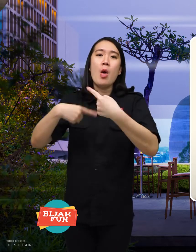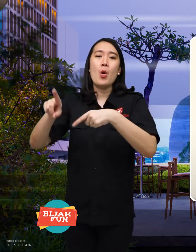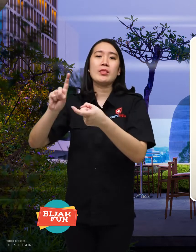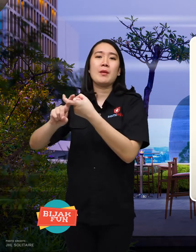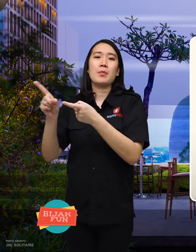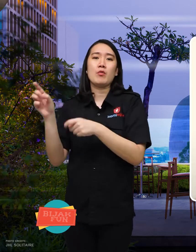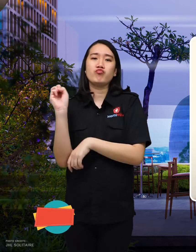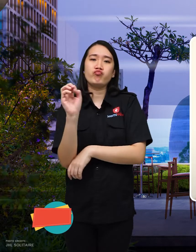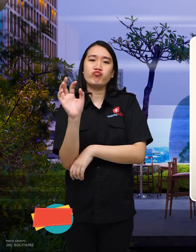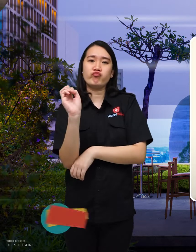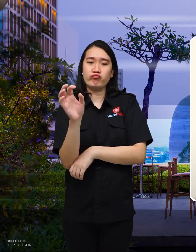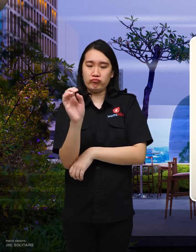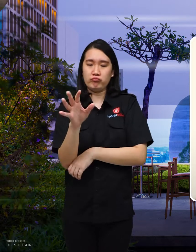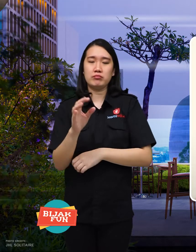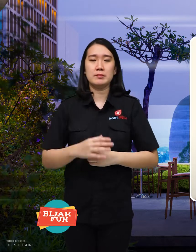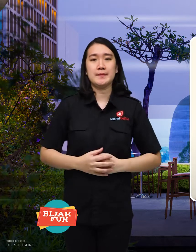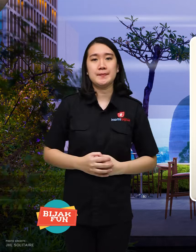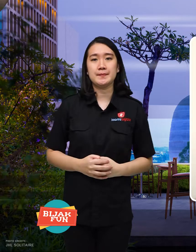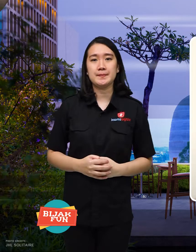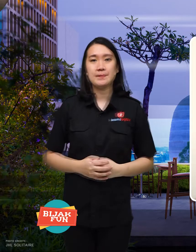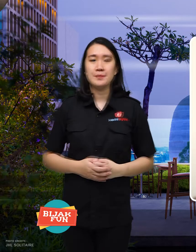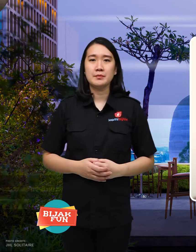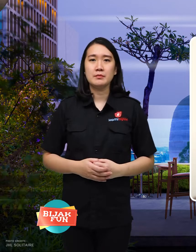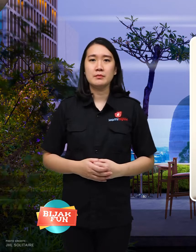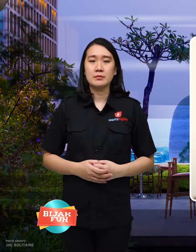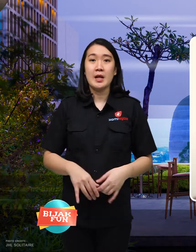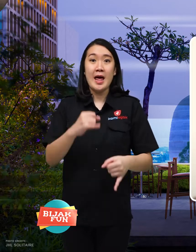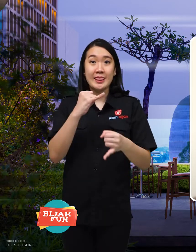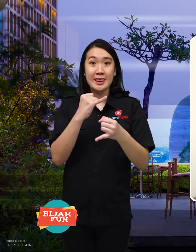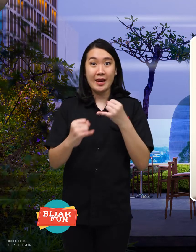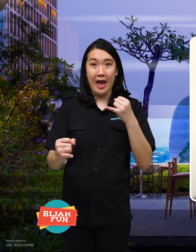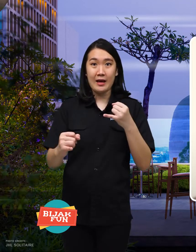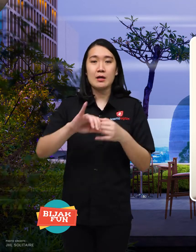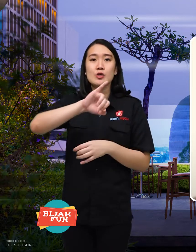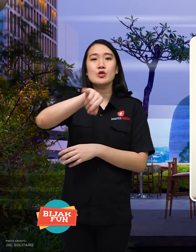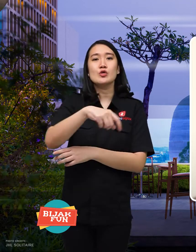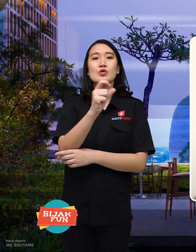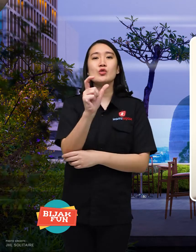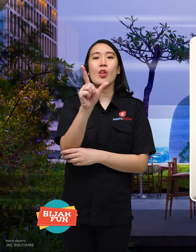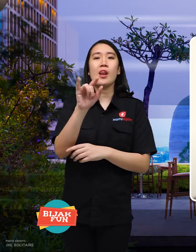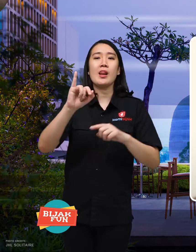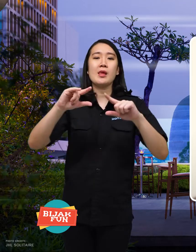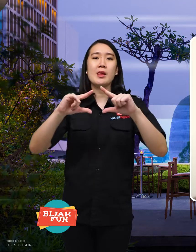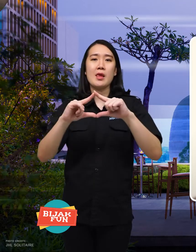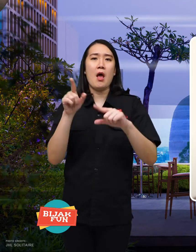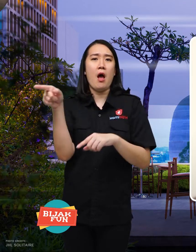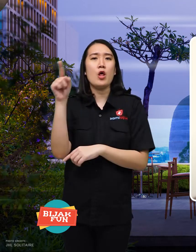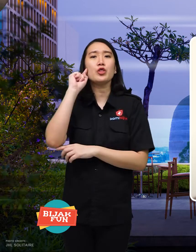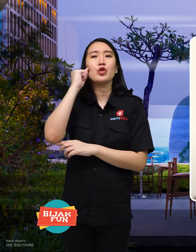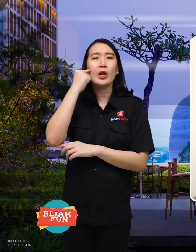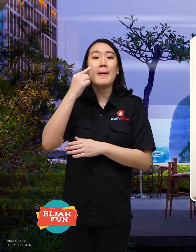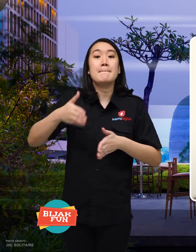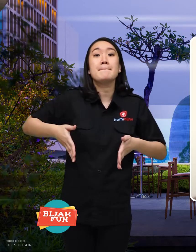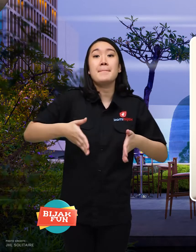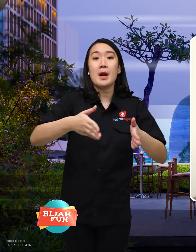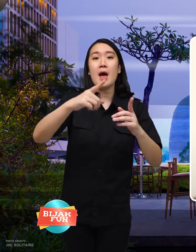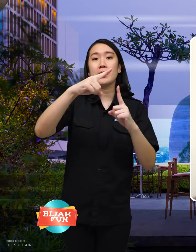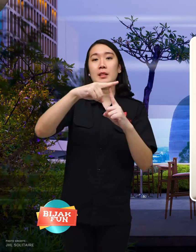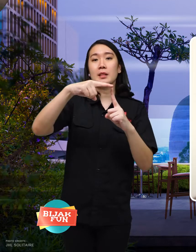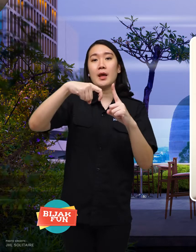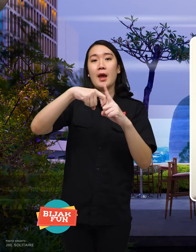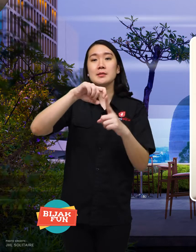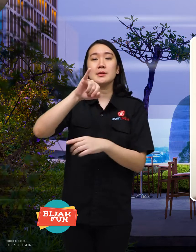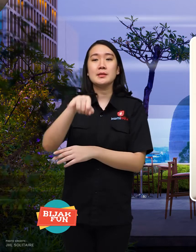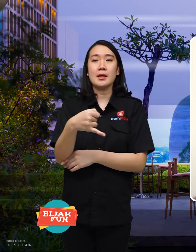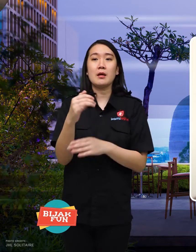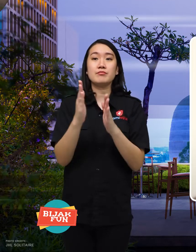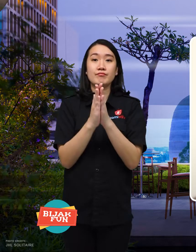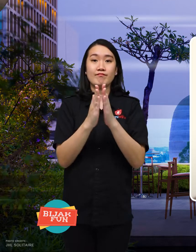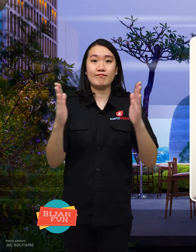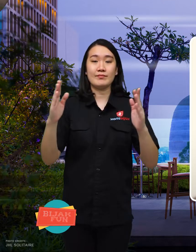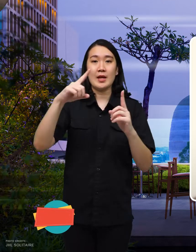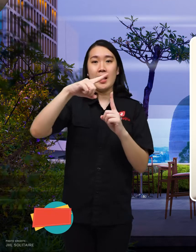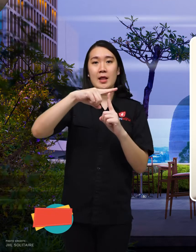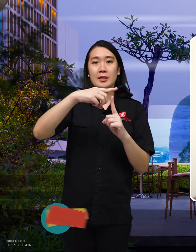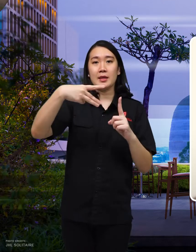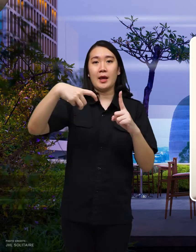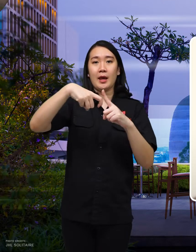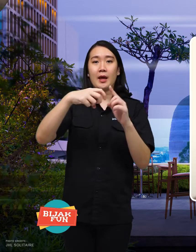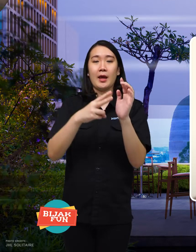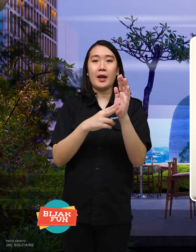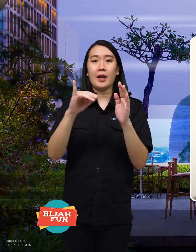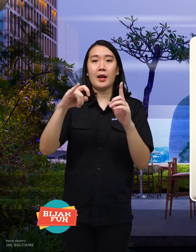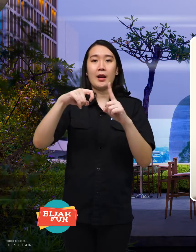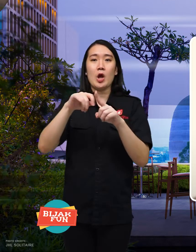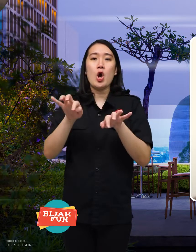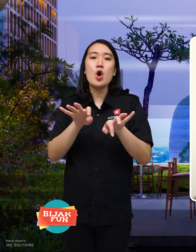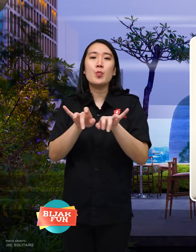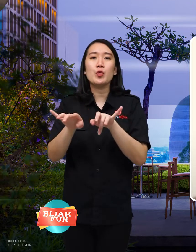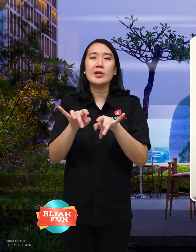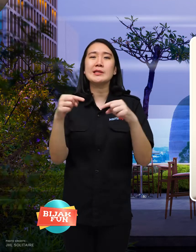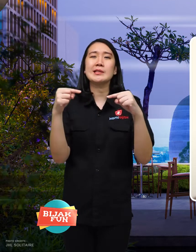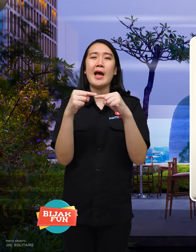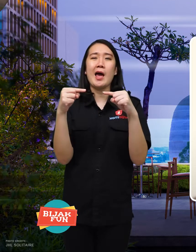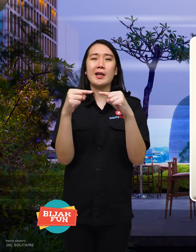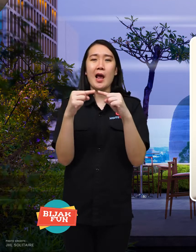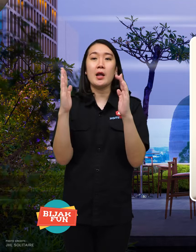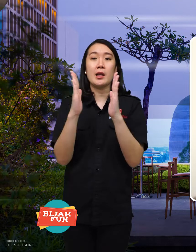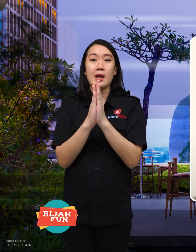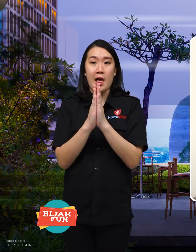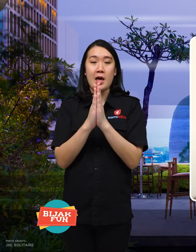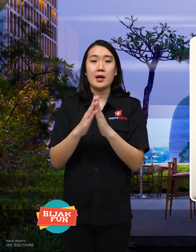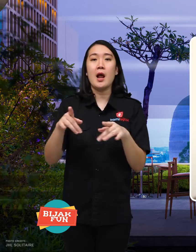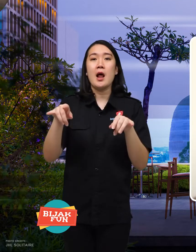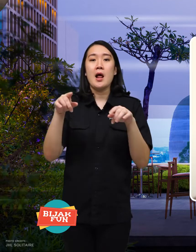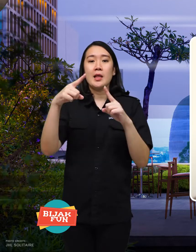Last Julia Deaf in Engineering computer and network and information technology